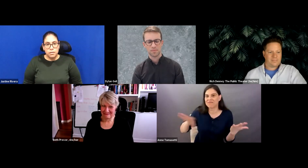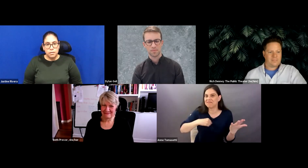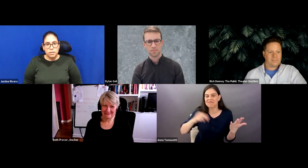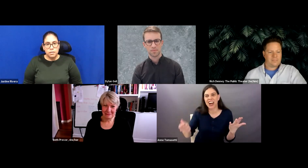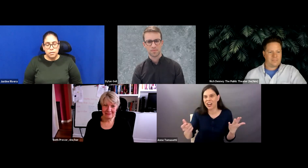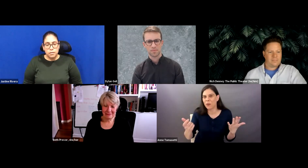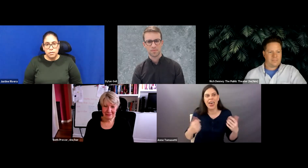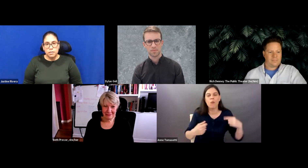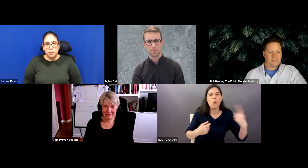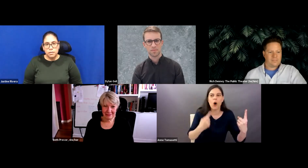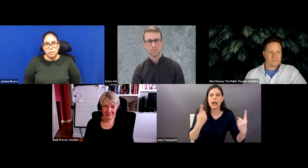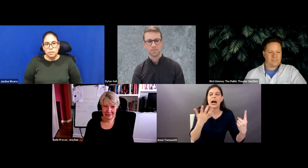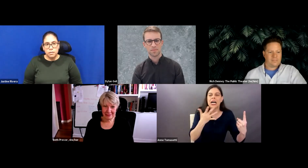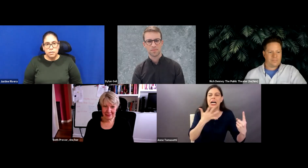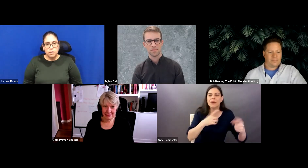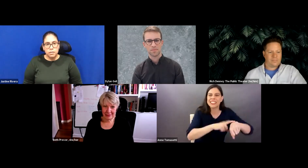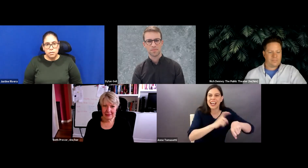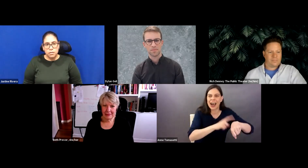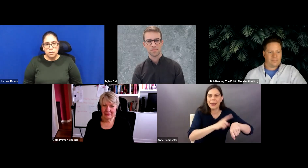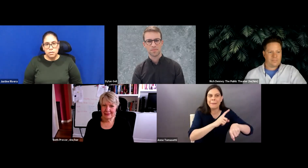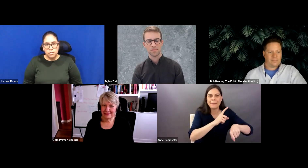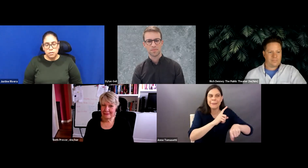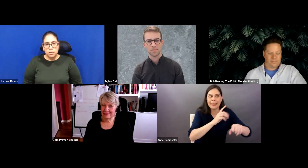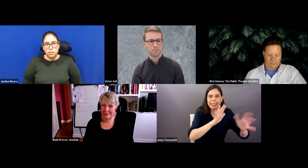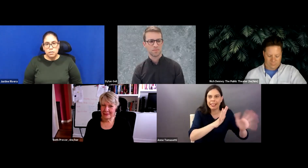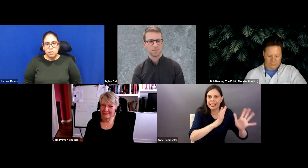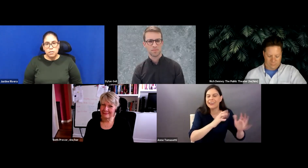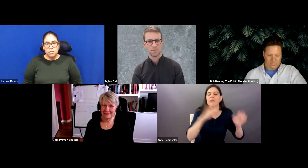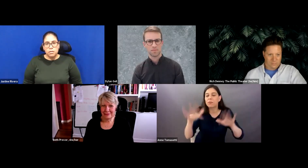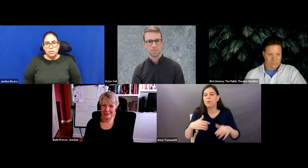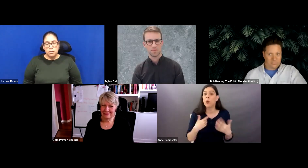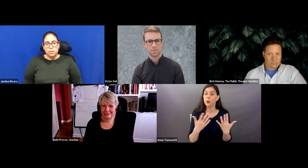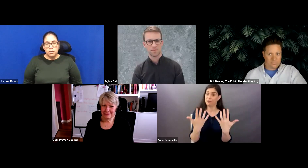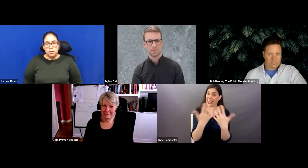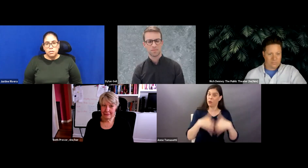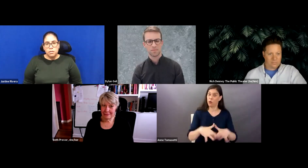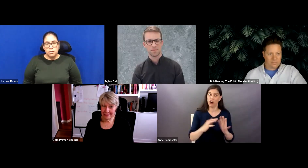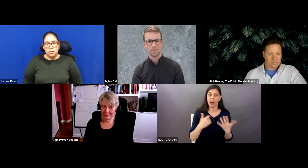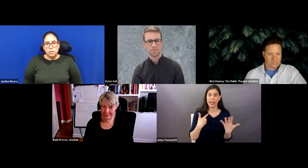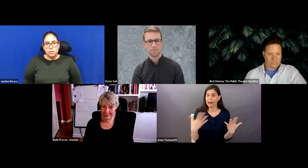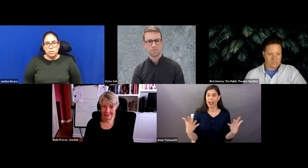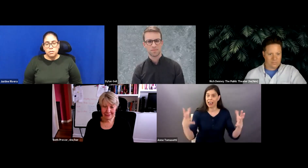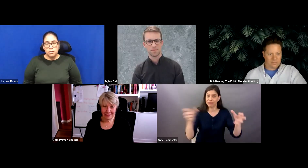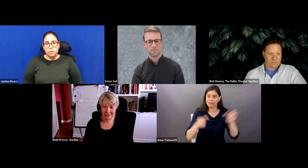I actually was able to get the cast that I wanted. One person it was, we weren't sure if we were going to be able to work it